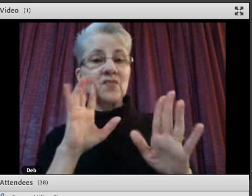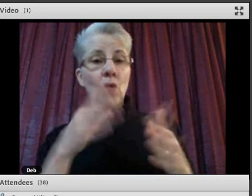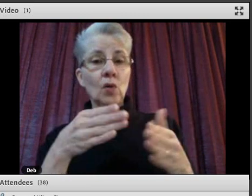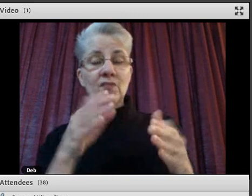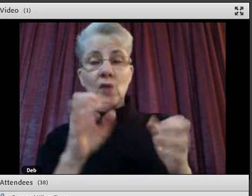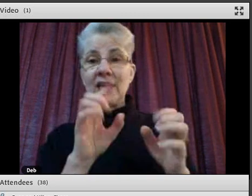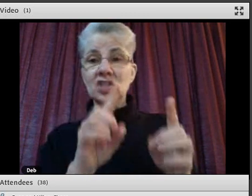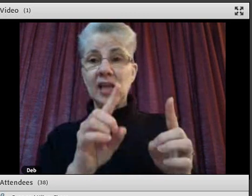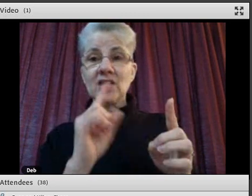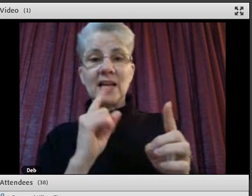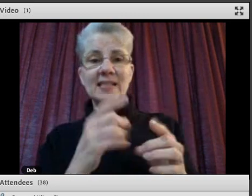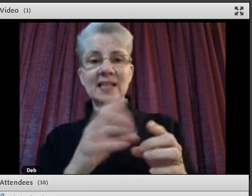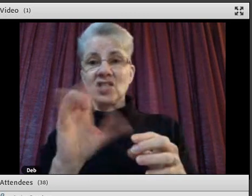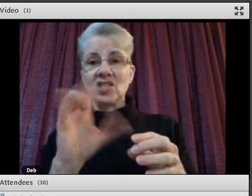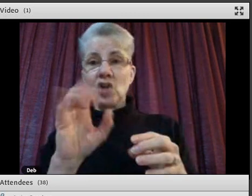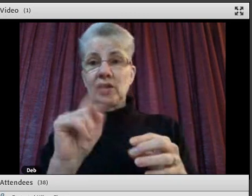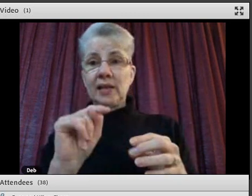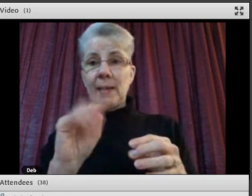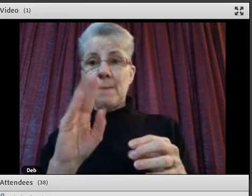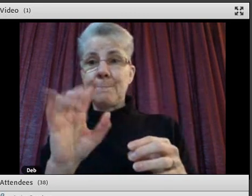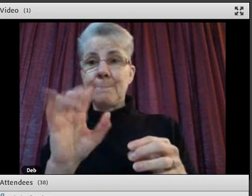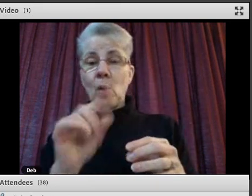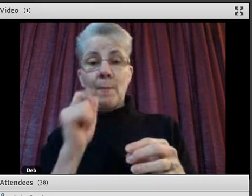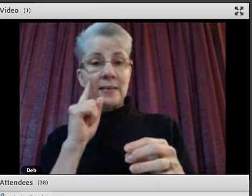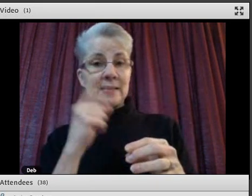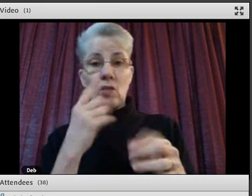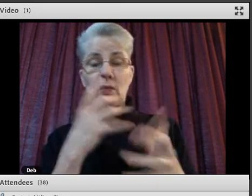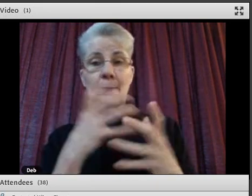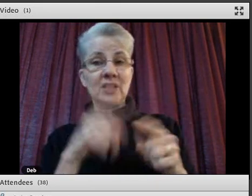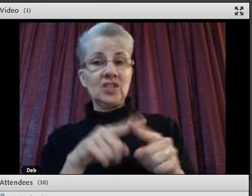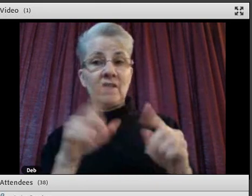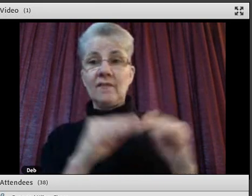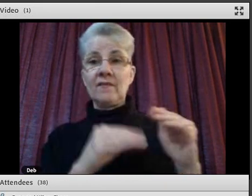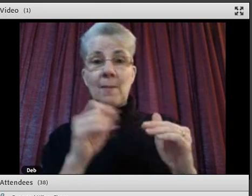But obviously, it doesn't look that much different from the little circuit board that you see in that picture.